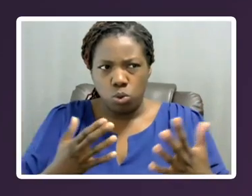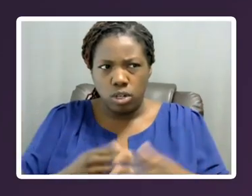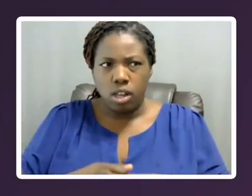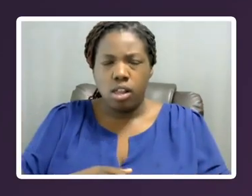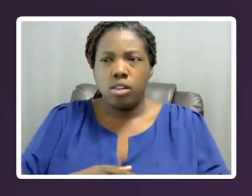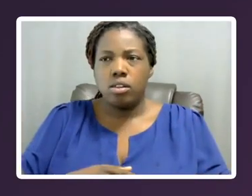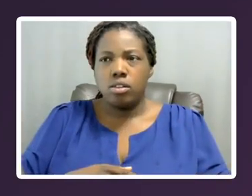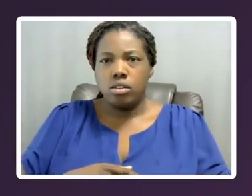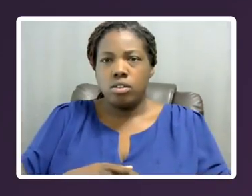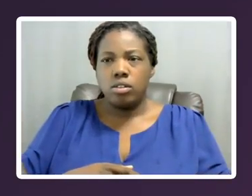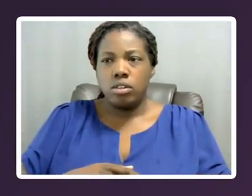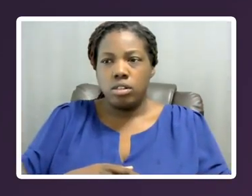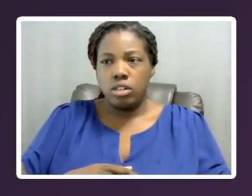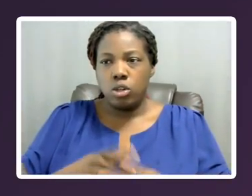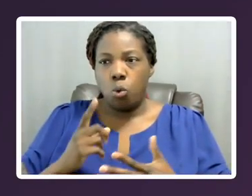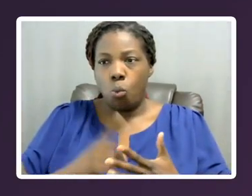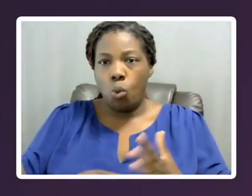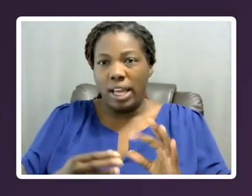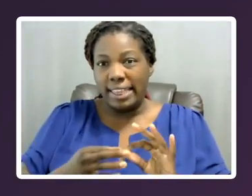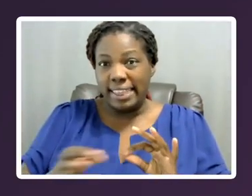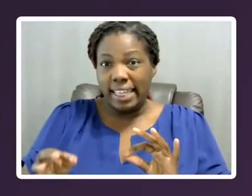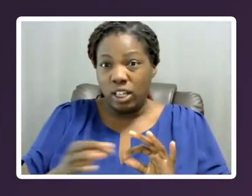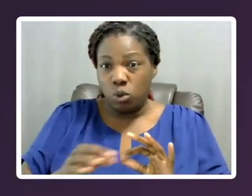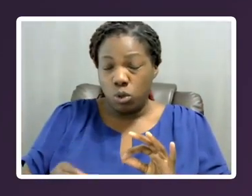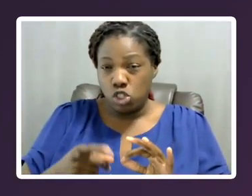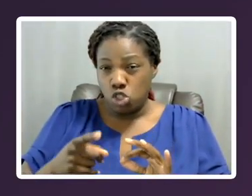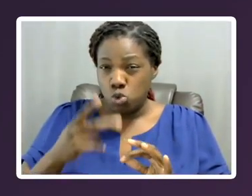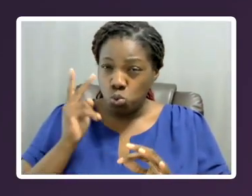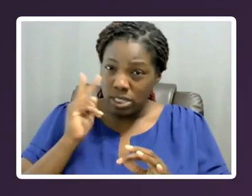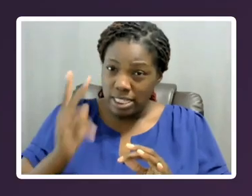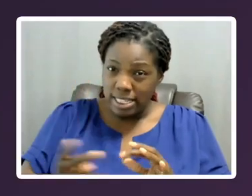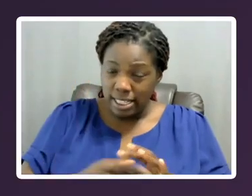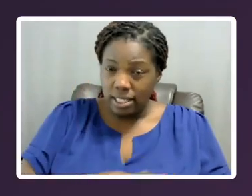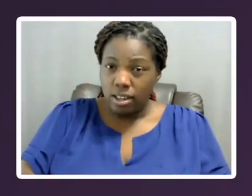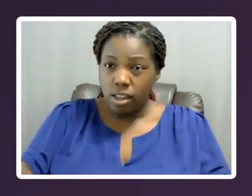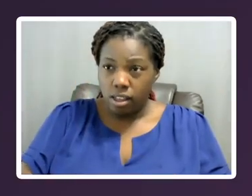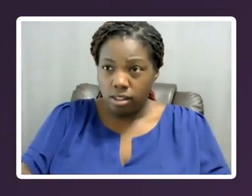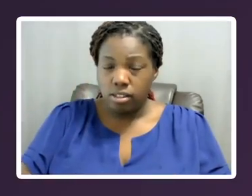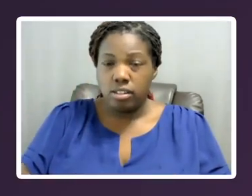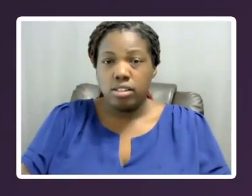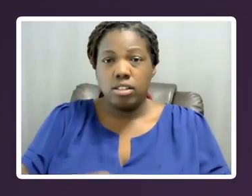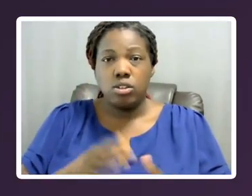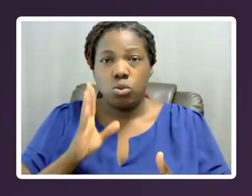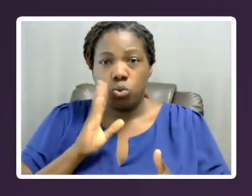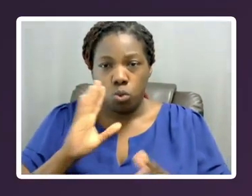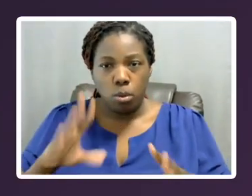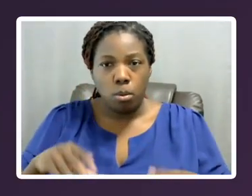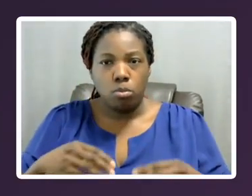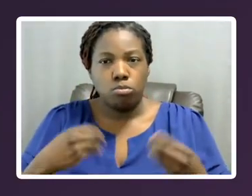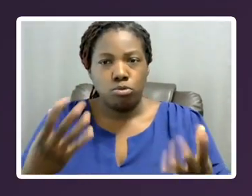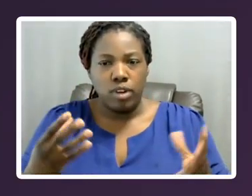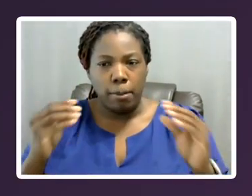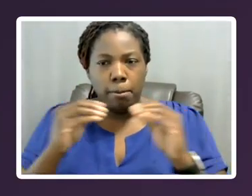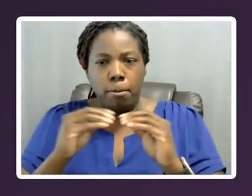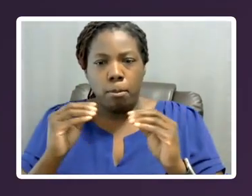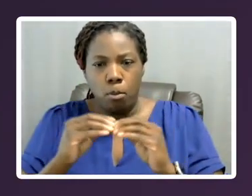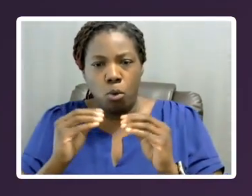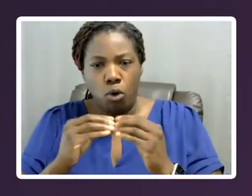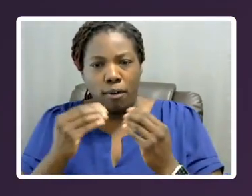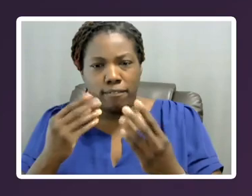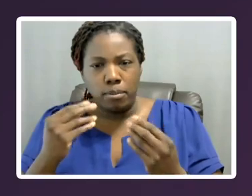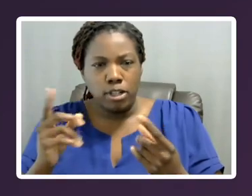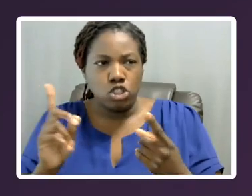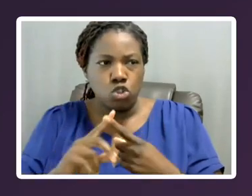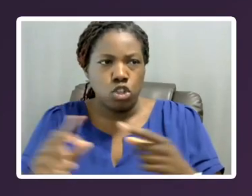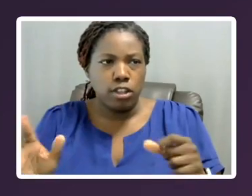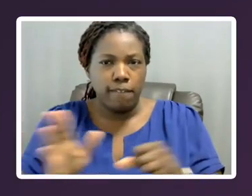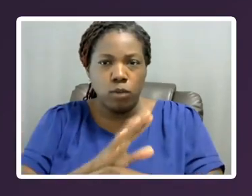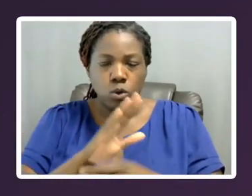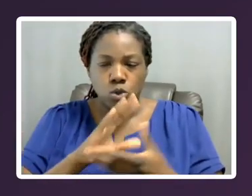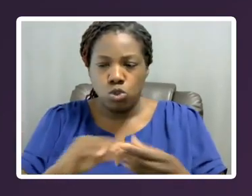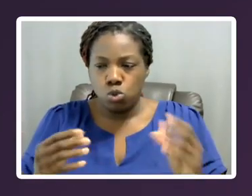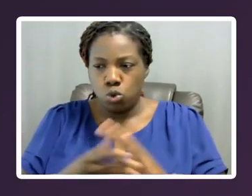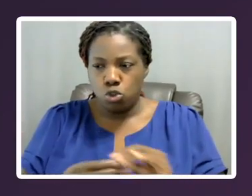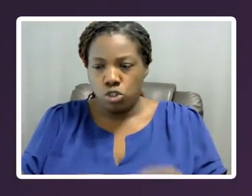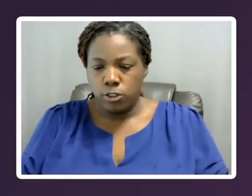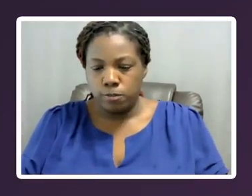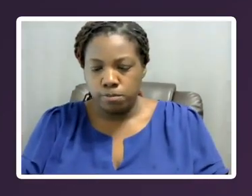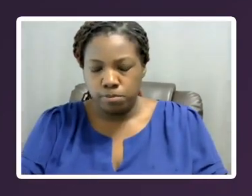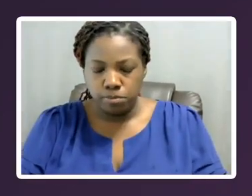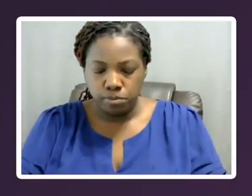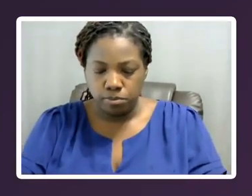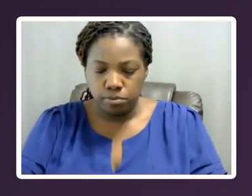what body language are you seeing? And this'll give a little hint to the broader story.